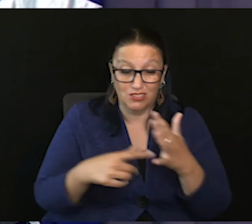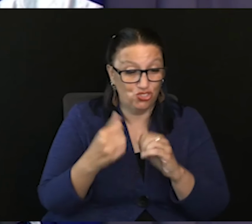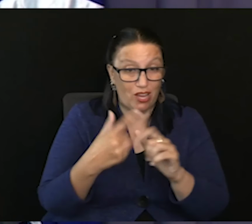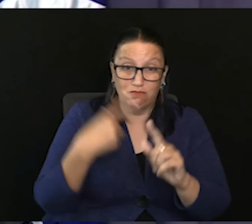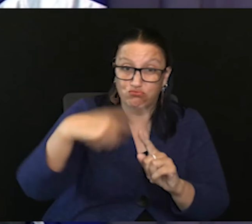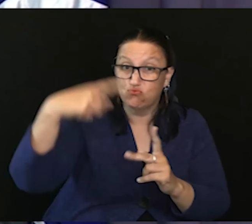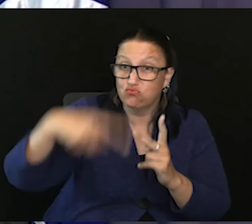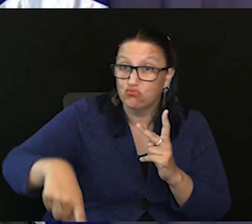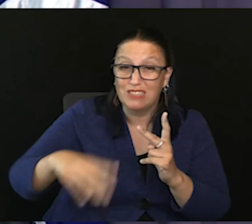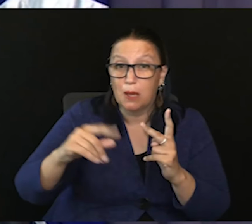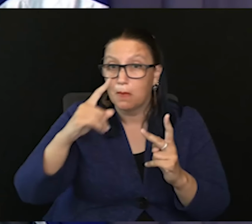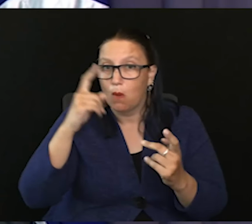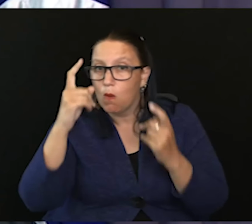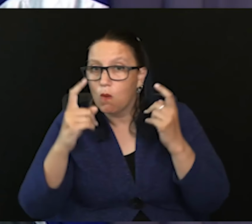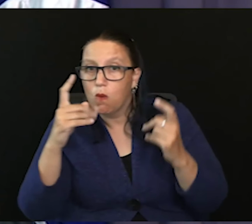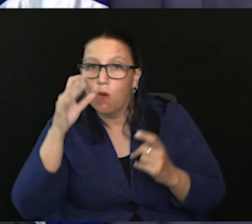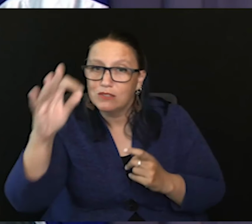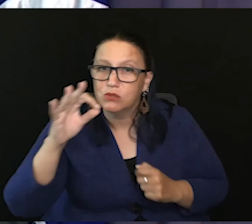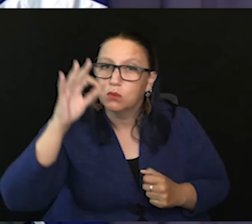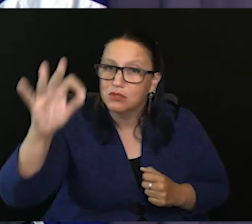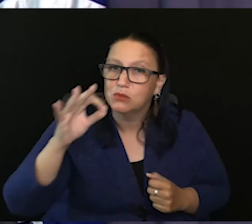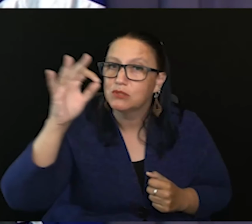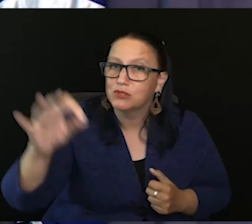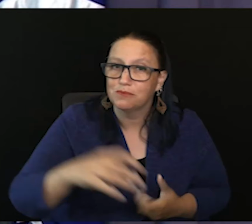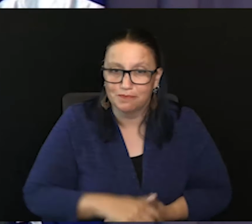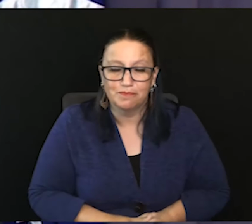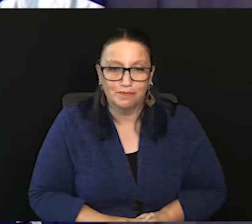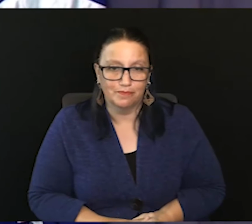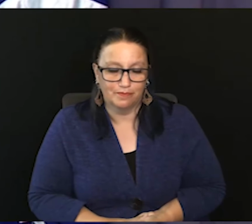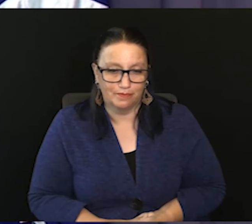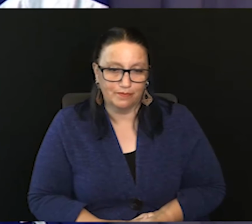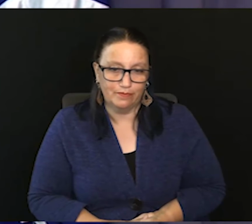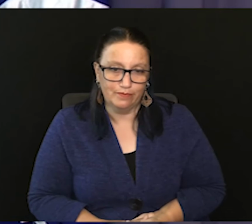regulatory decision in both cases may be of interest to the media.